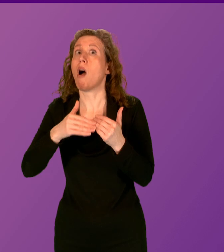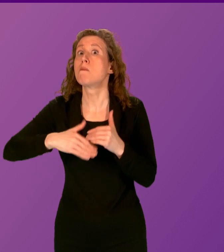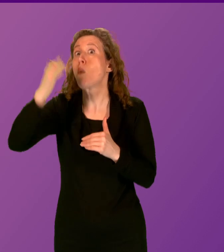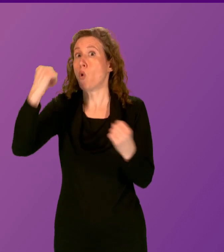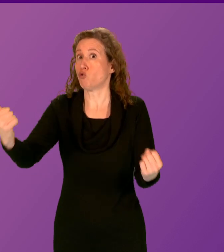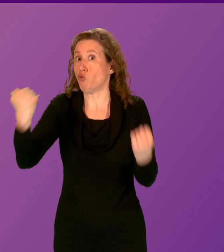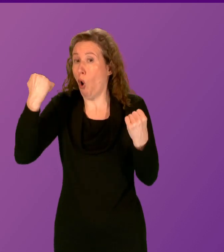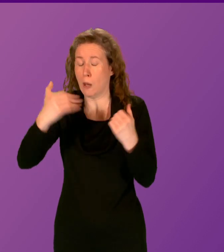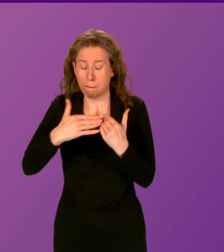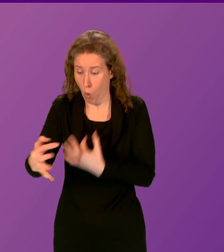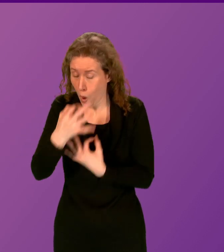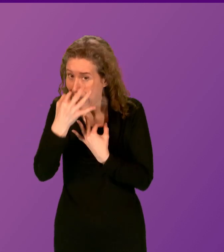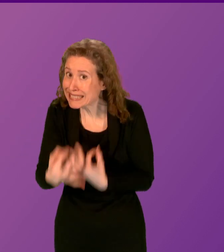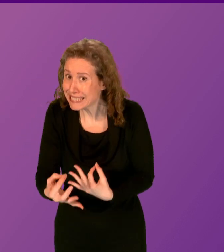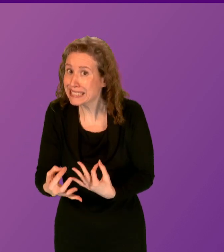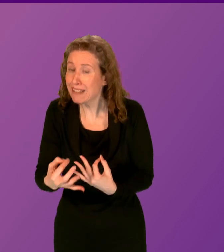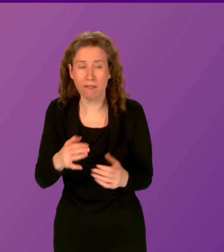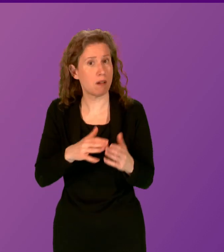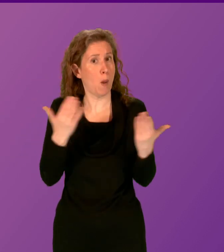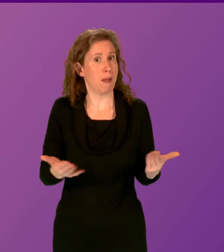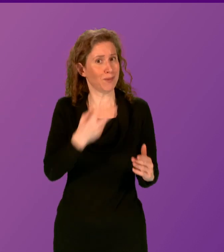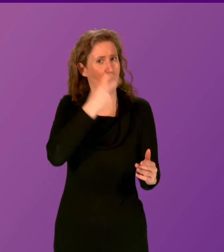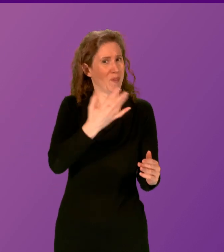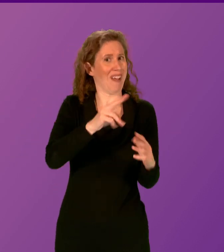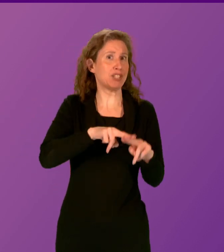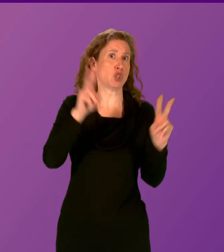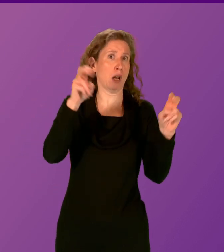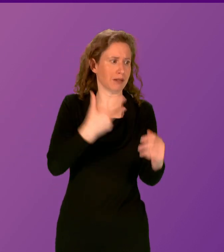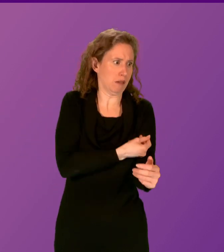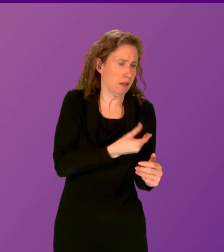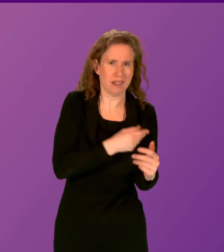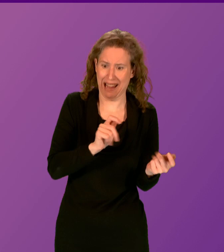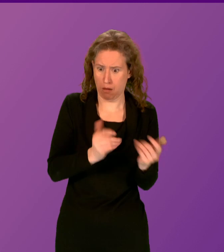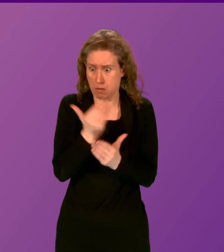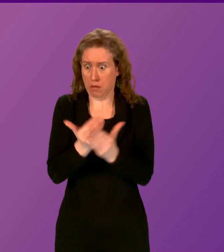potent and are therefore causing real harm and concern across the UK.